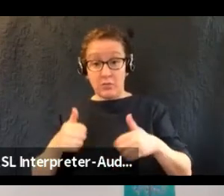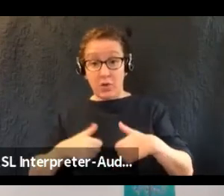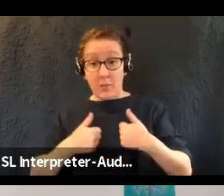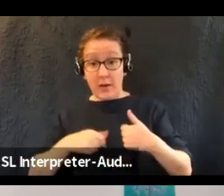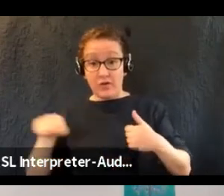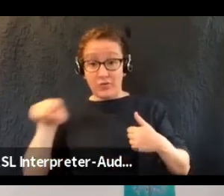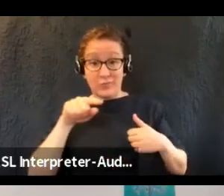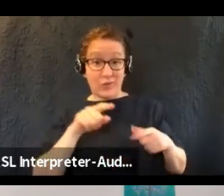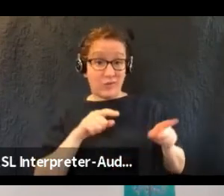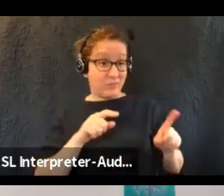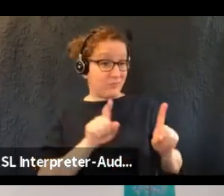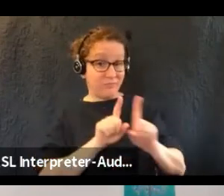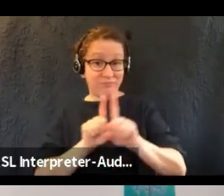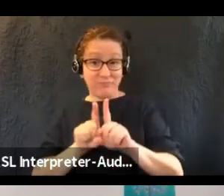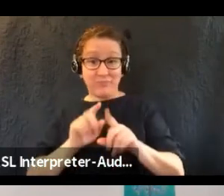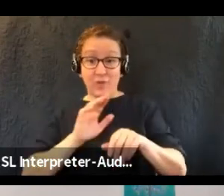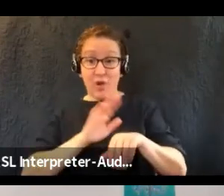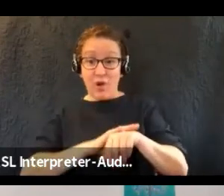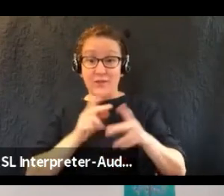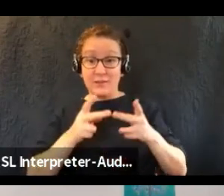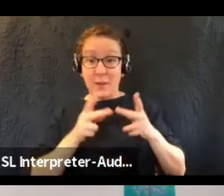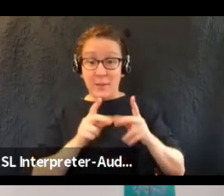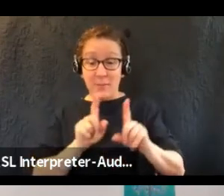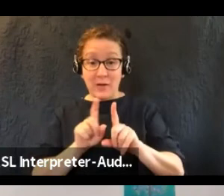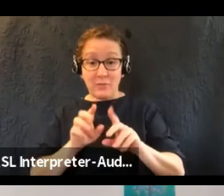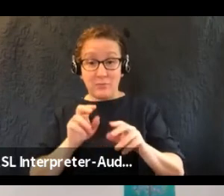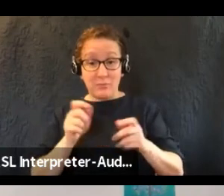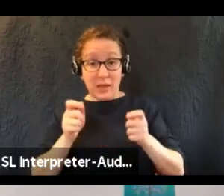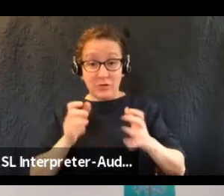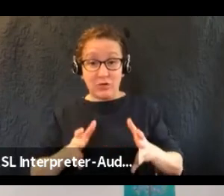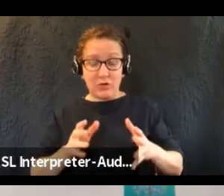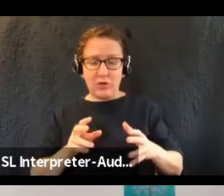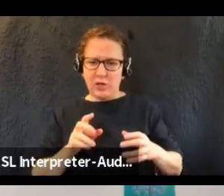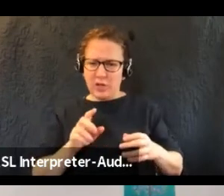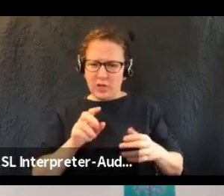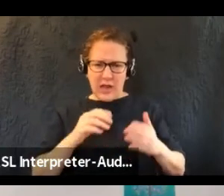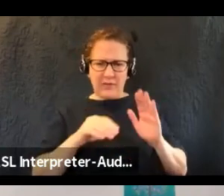with a comprehensive accessibility checklist to personally ensure that accommodation needs